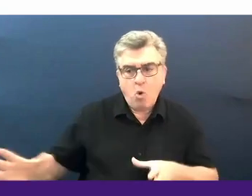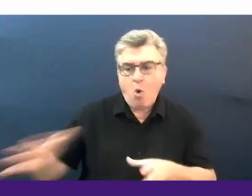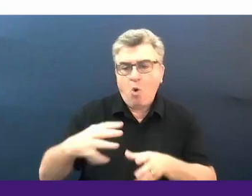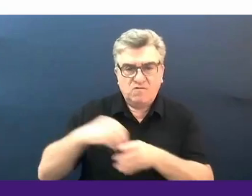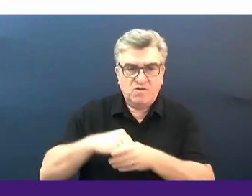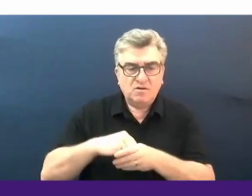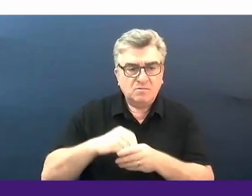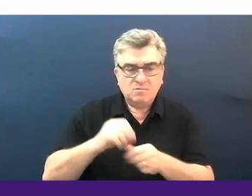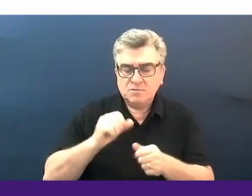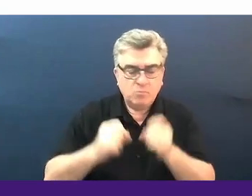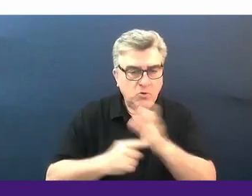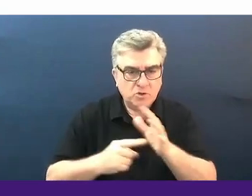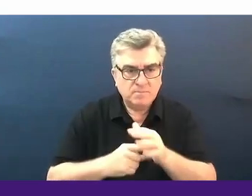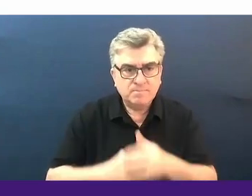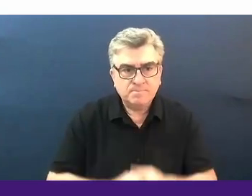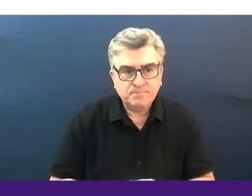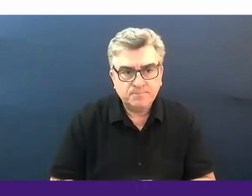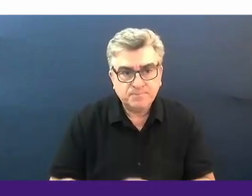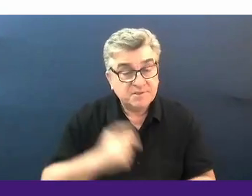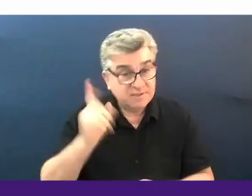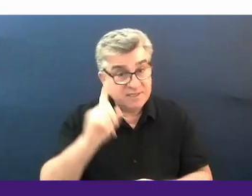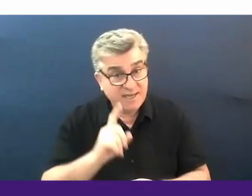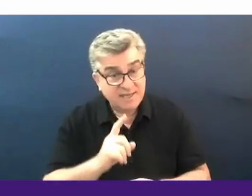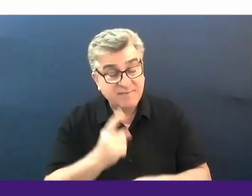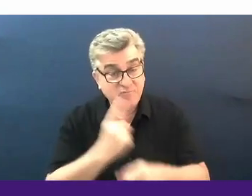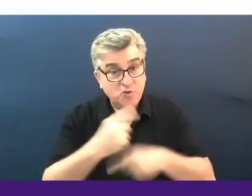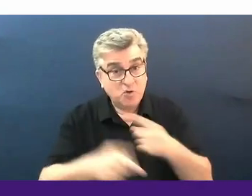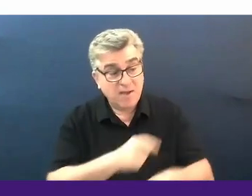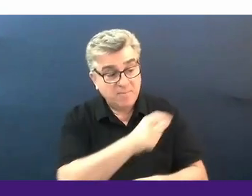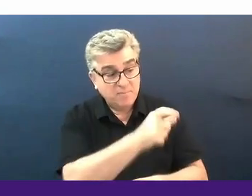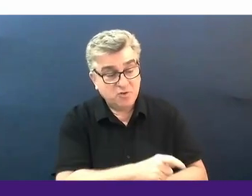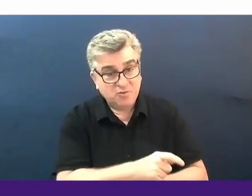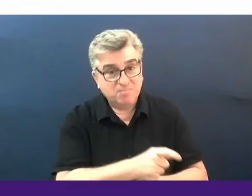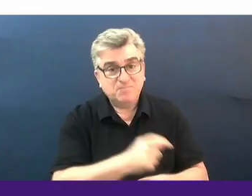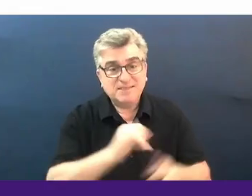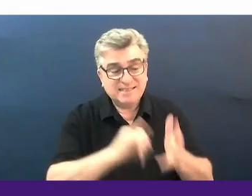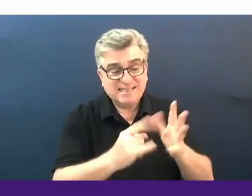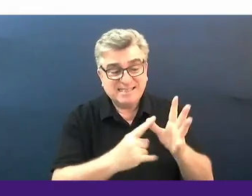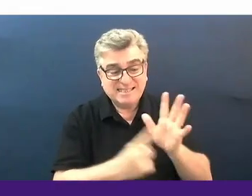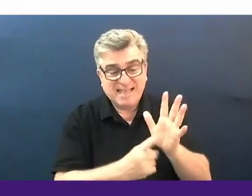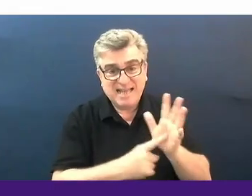Today I'm going to talk about Sally. And Sally is a 33-year-old lady with an intellectual disability